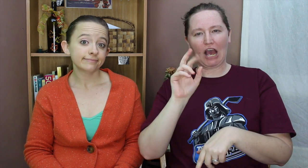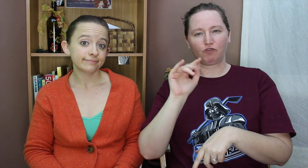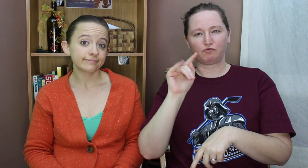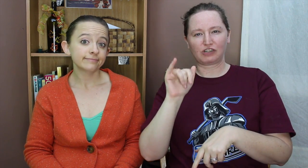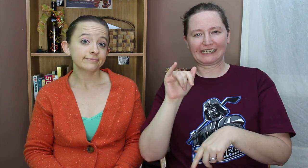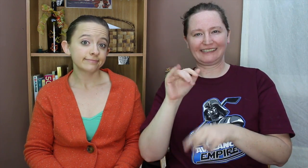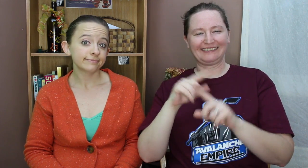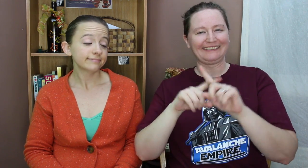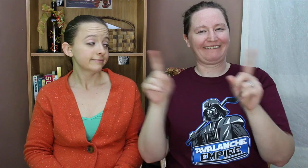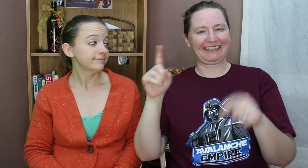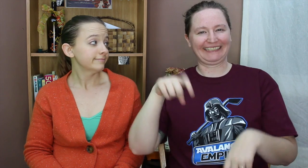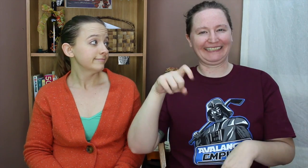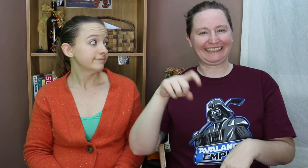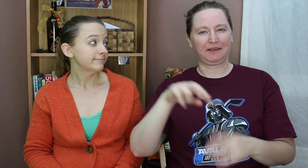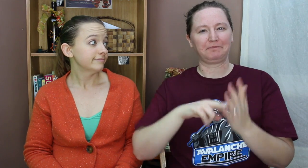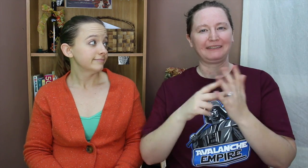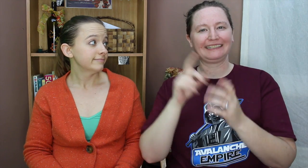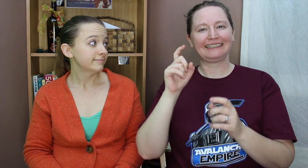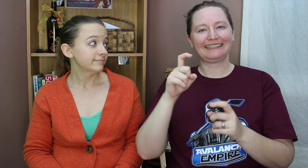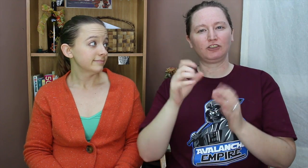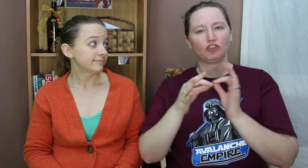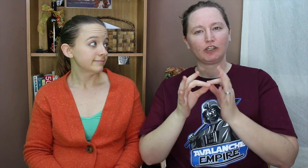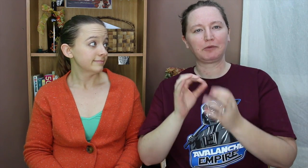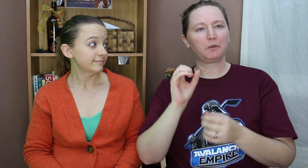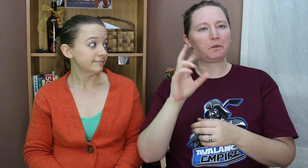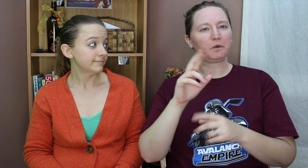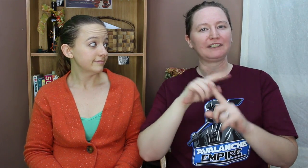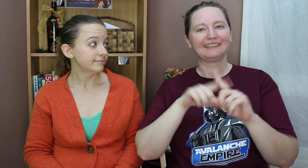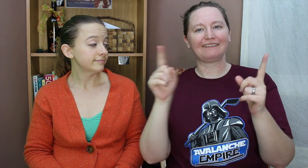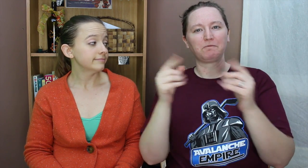language minority. They have different needs. You know maybe